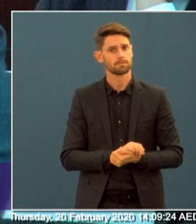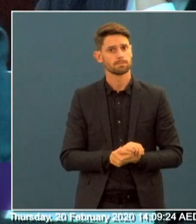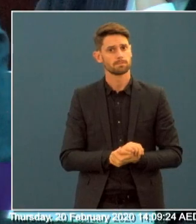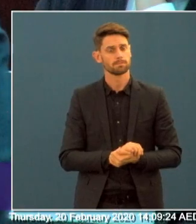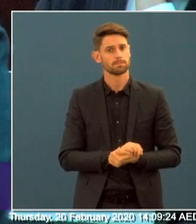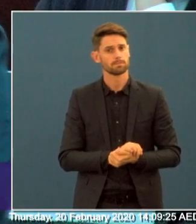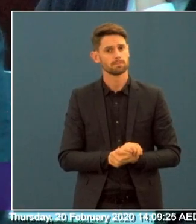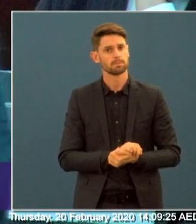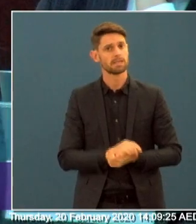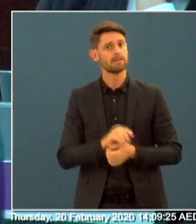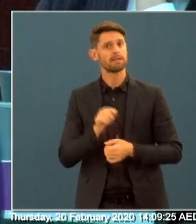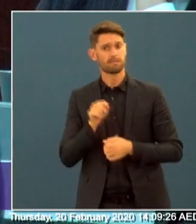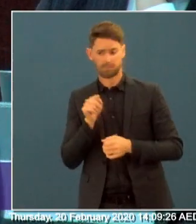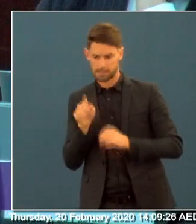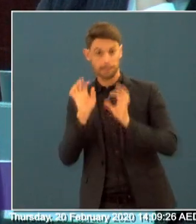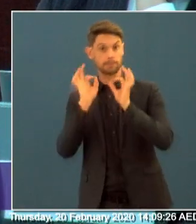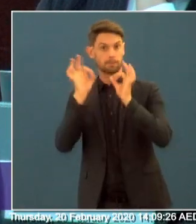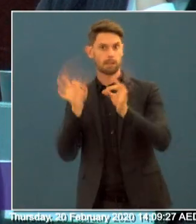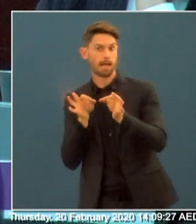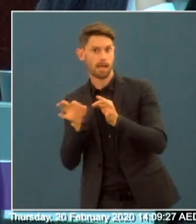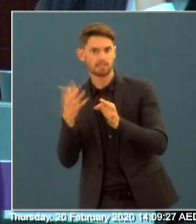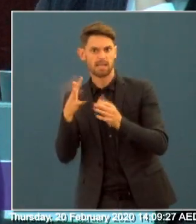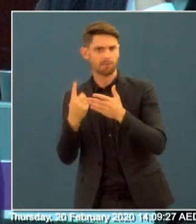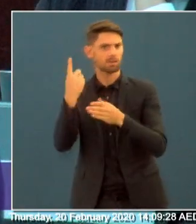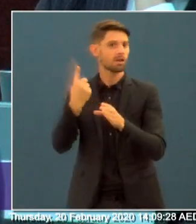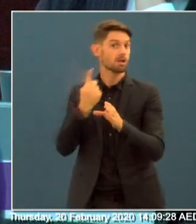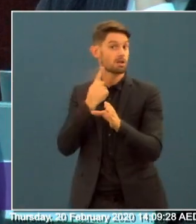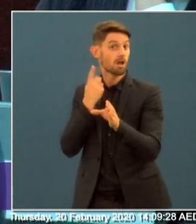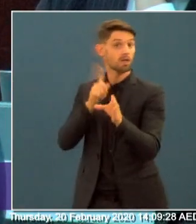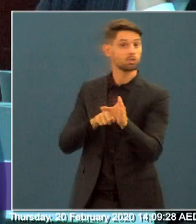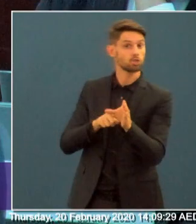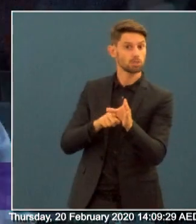in August last year, with the development of a national roadmap?